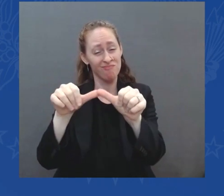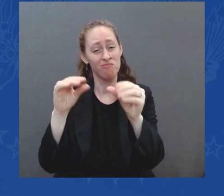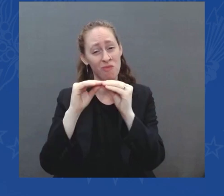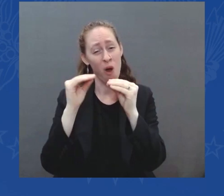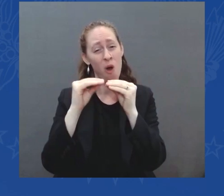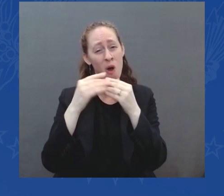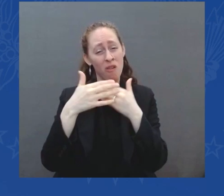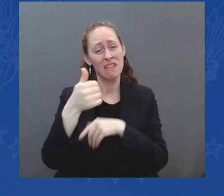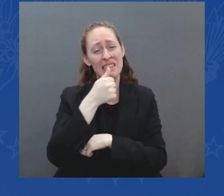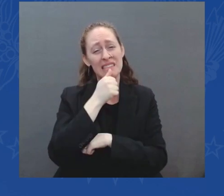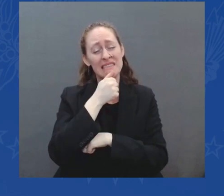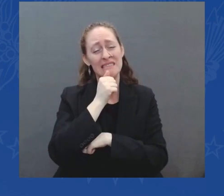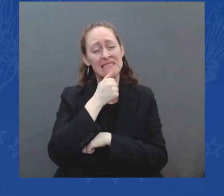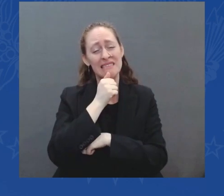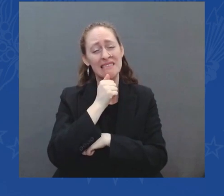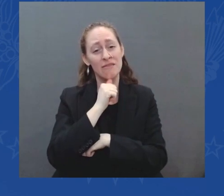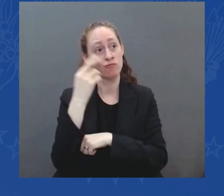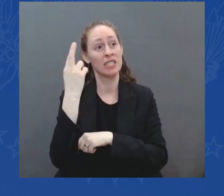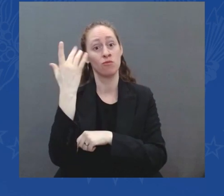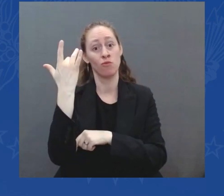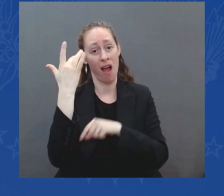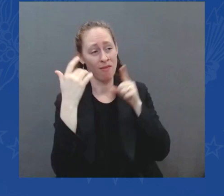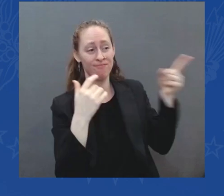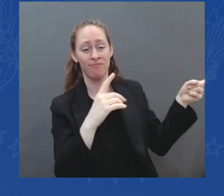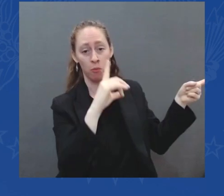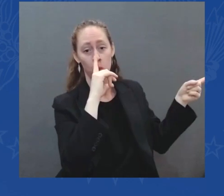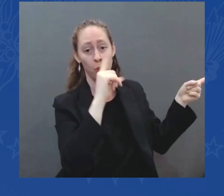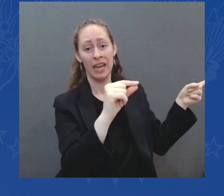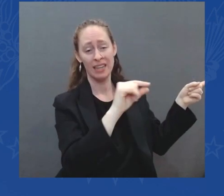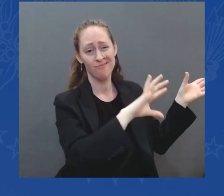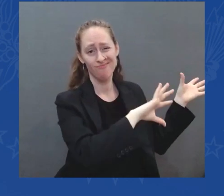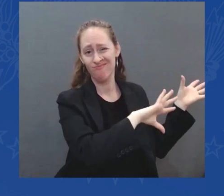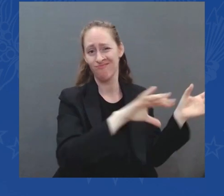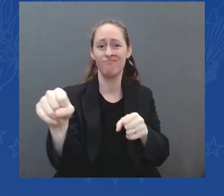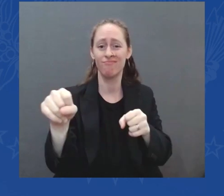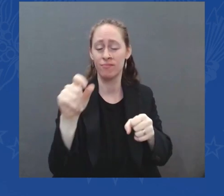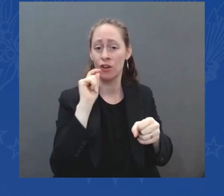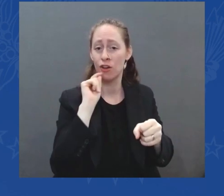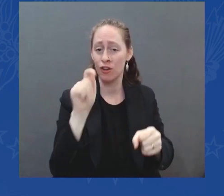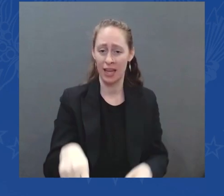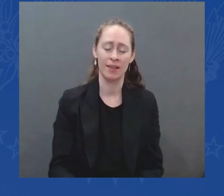and untold destruction. Working with our NATO Allies and our European partners